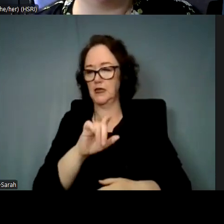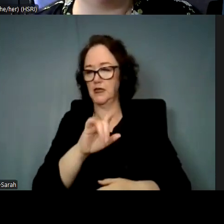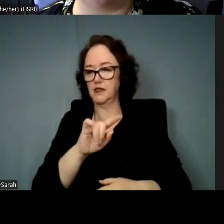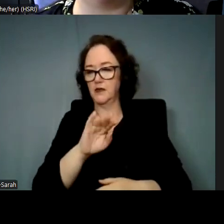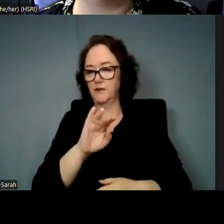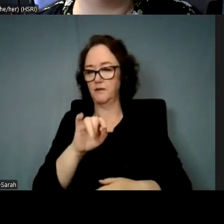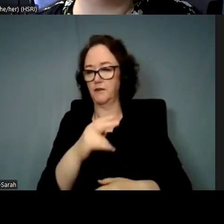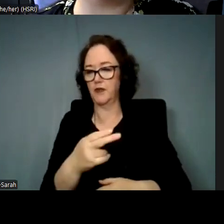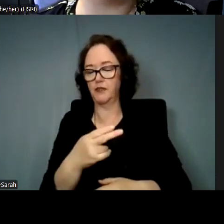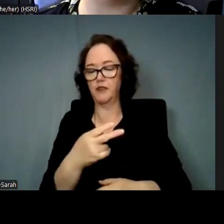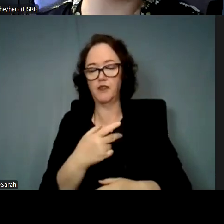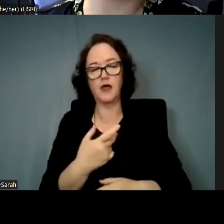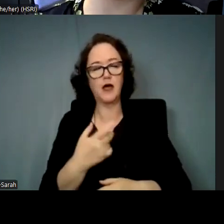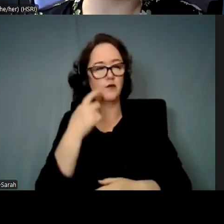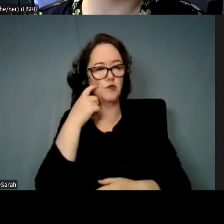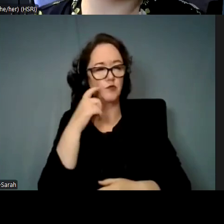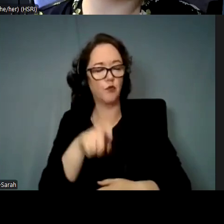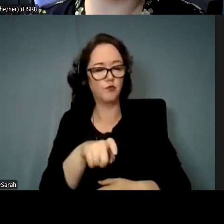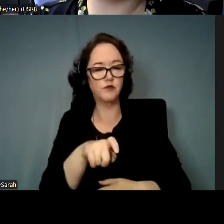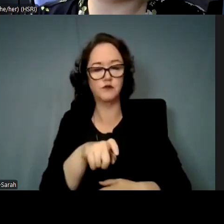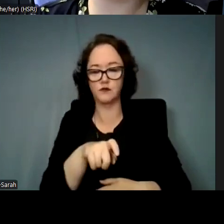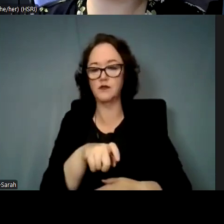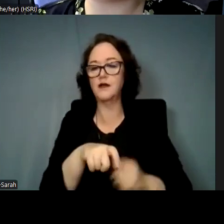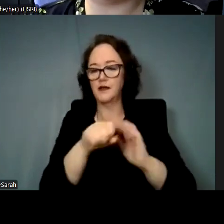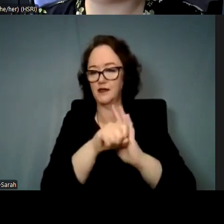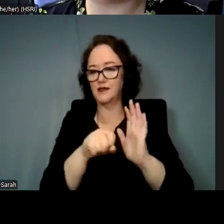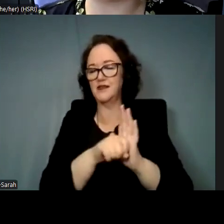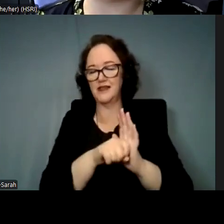to kind of do the minimum. Well, you know, this person is able to